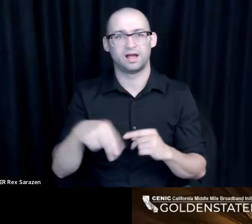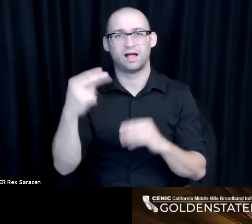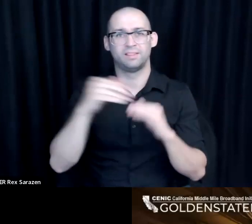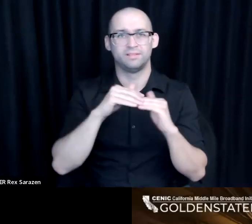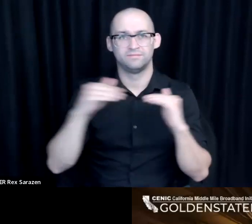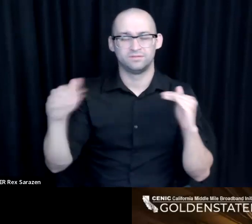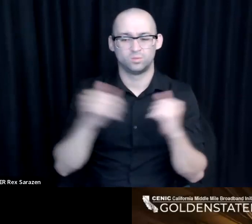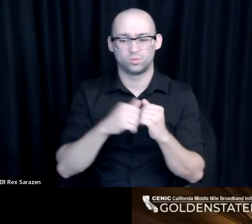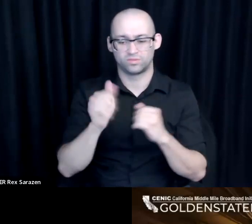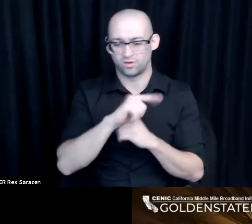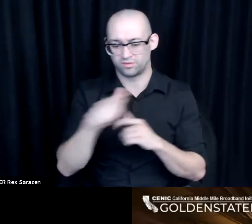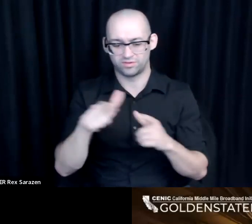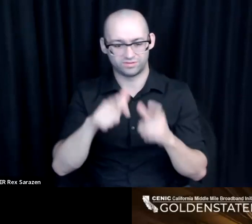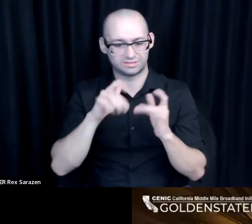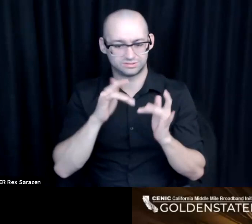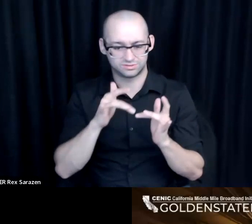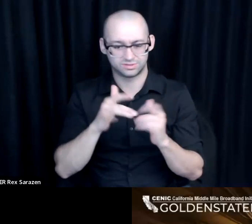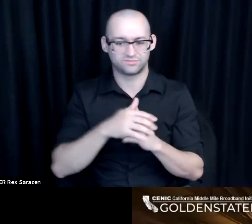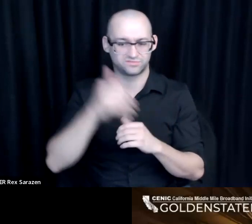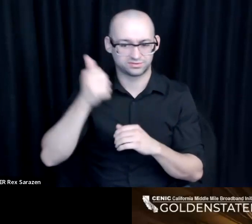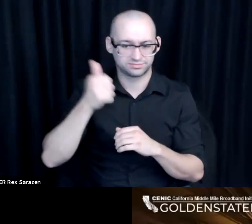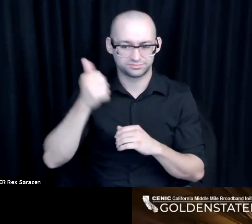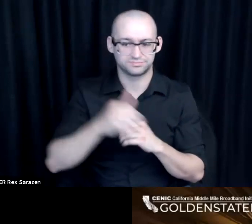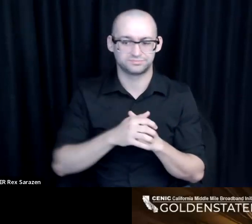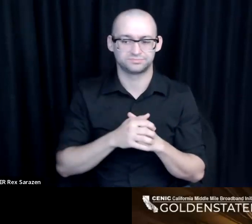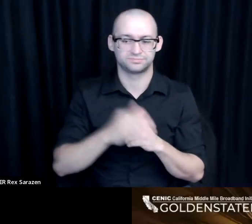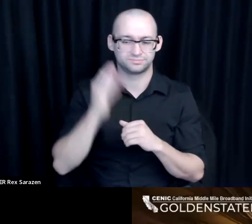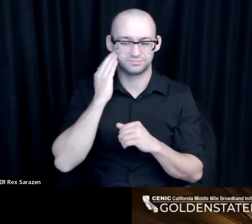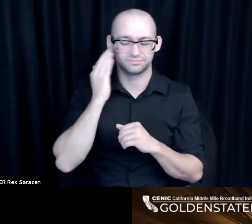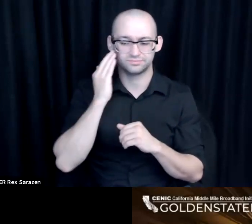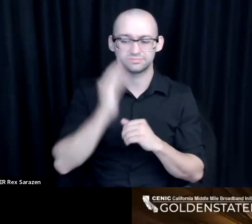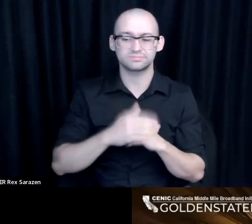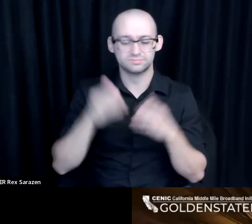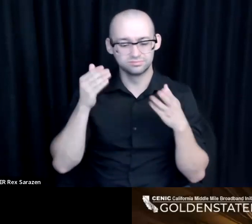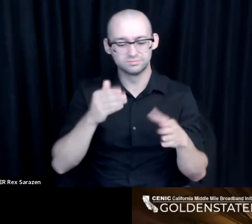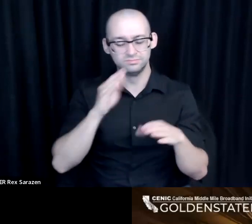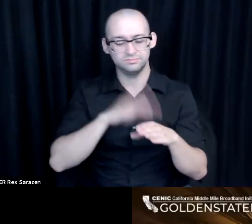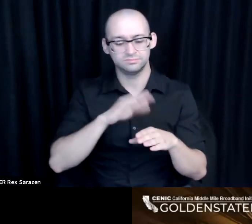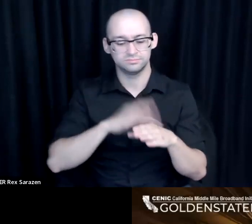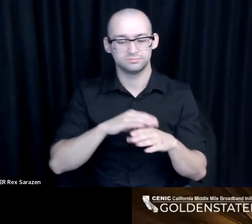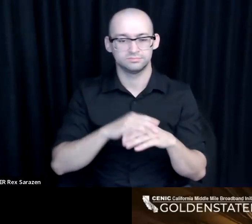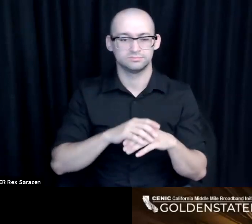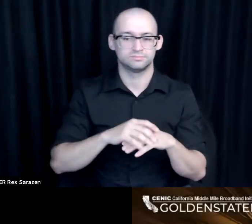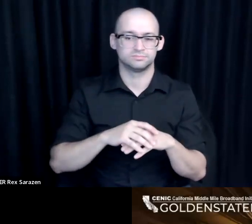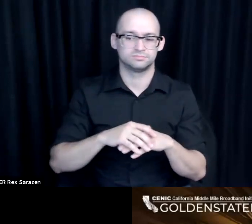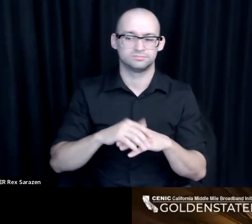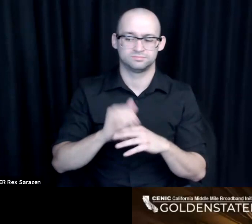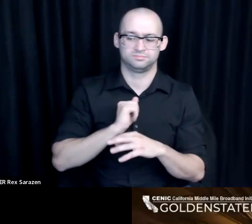this broadband funding, you know that focus on sovereignty and ownership, and a desire to be